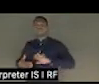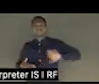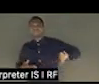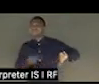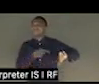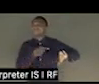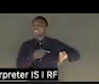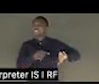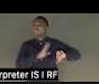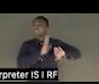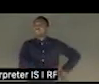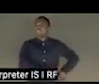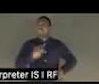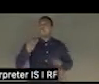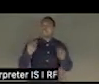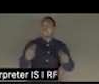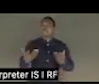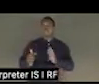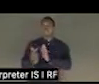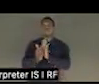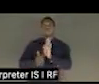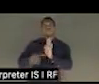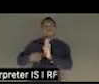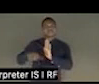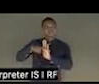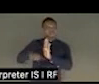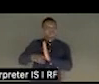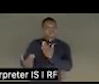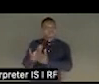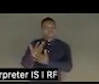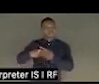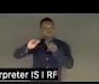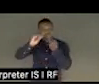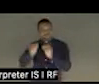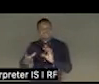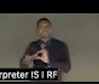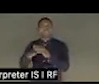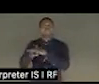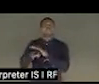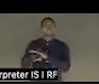Then accessibility is forgotten or omitted and then the result of that is